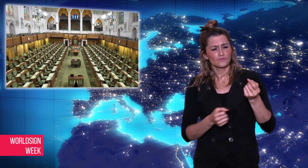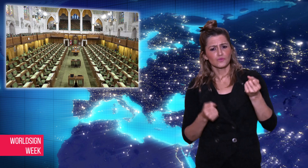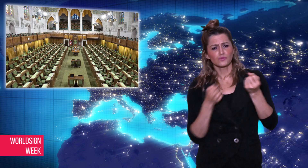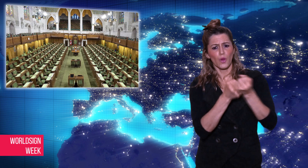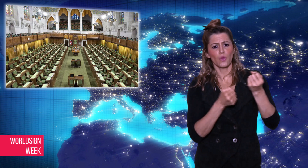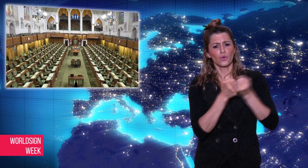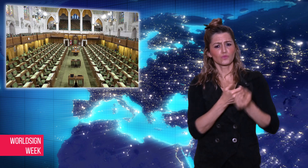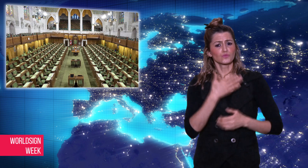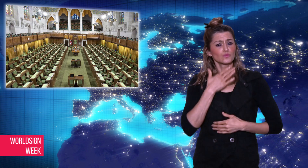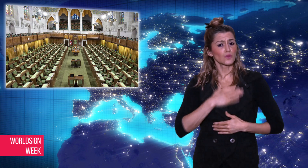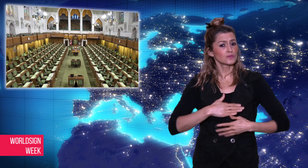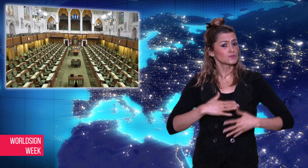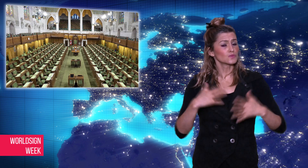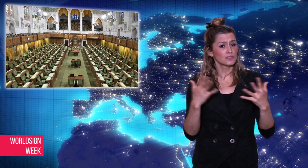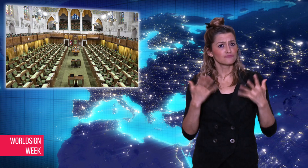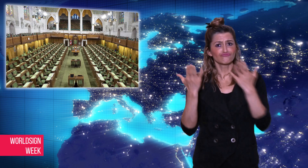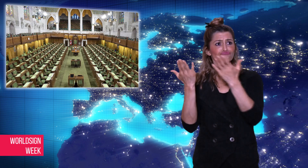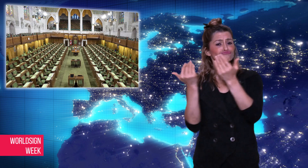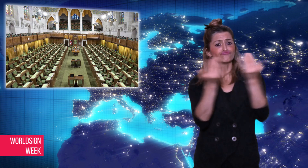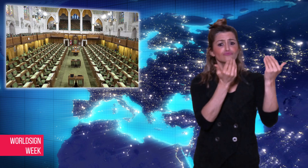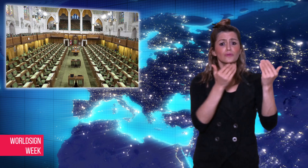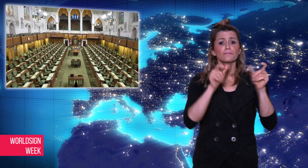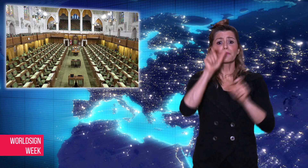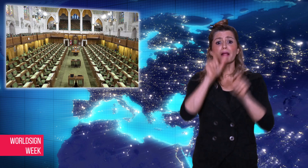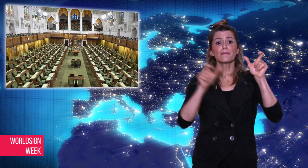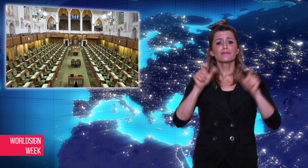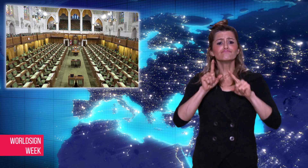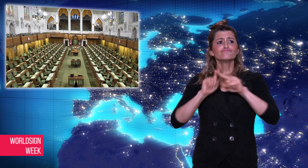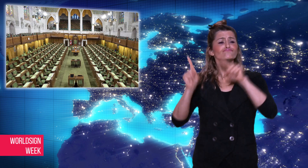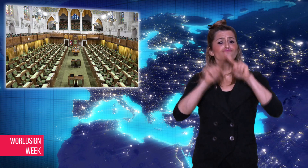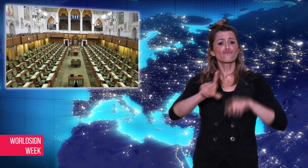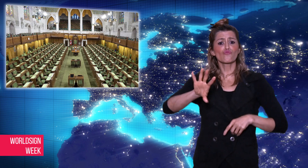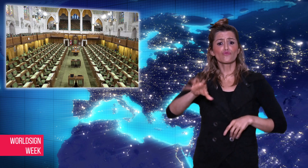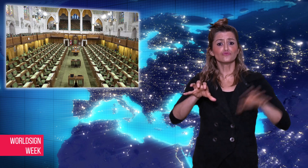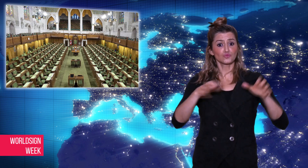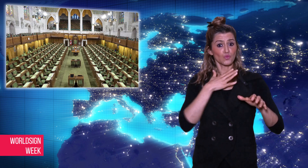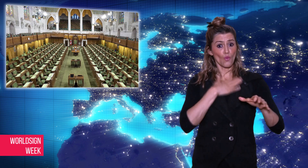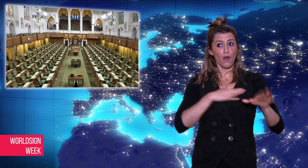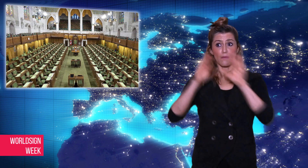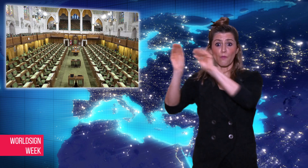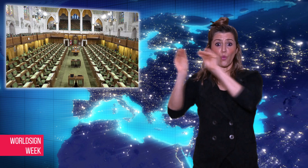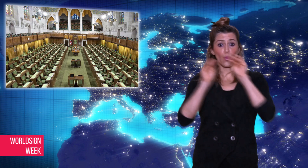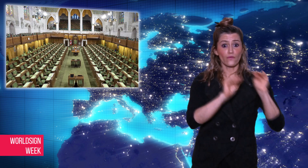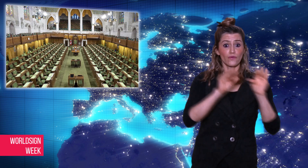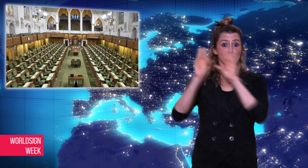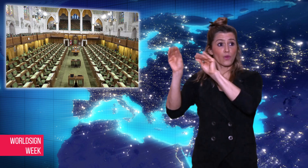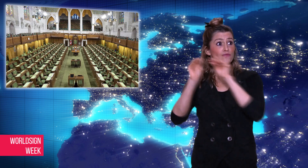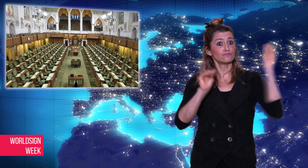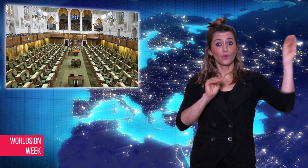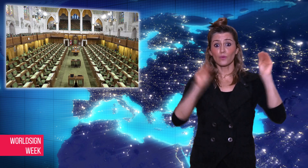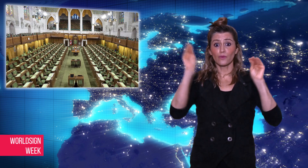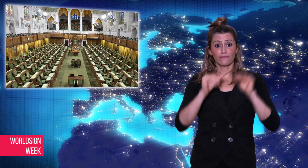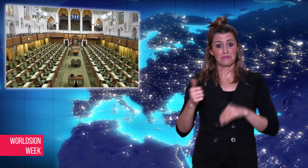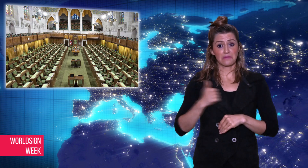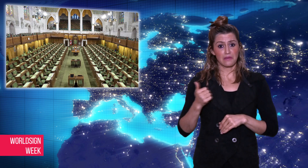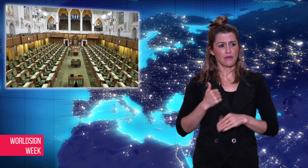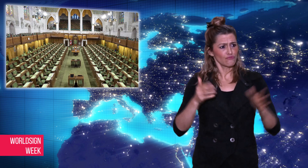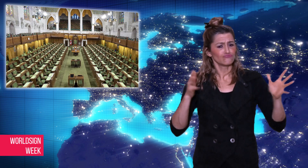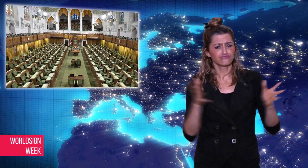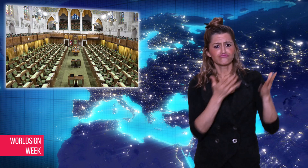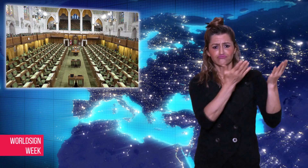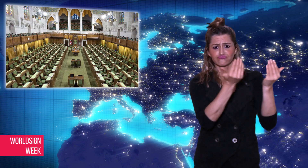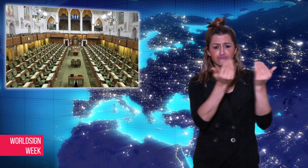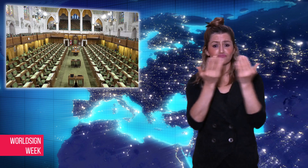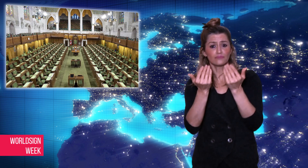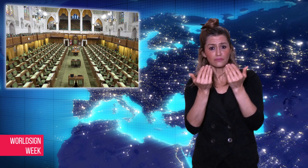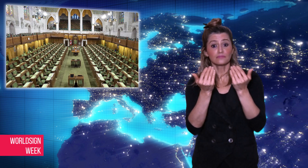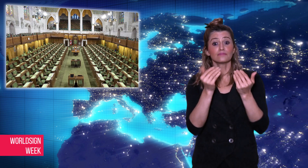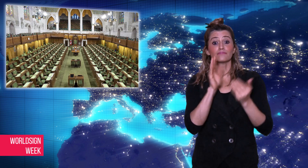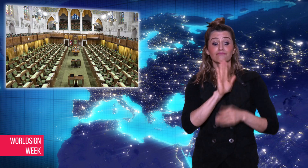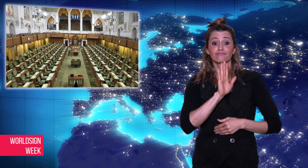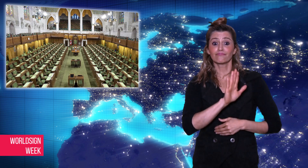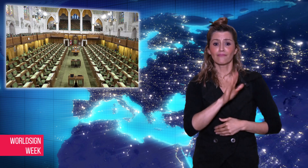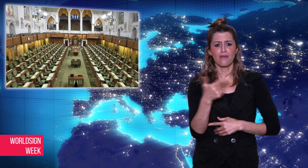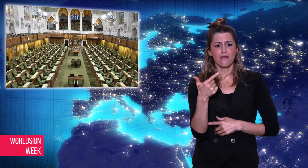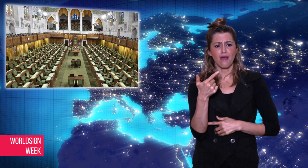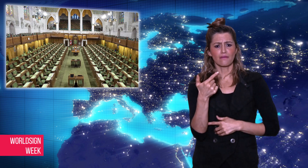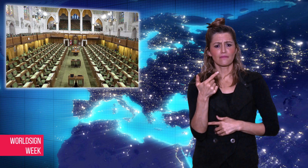parties. The Liberal Party supports immigration,